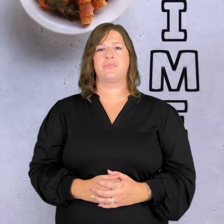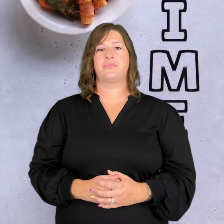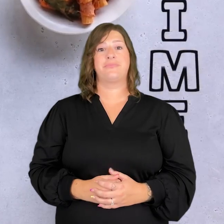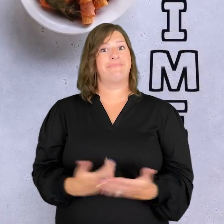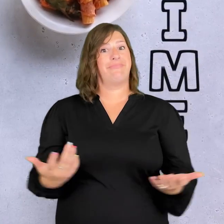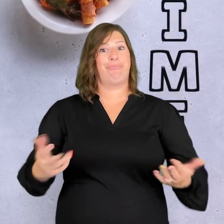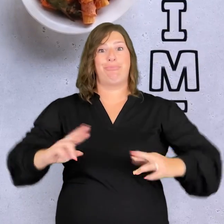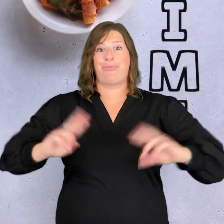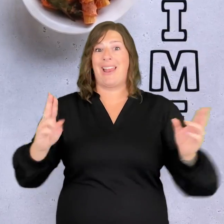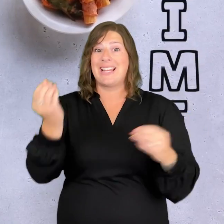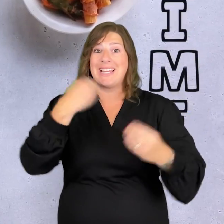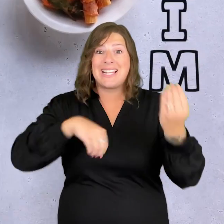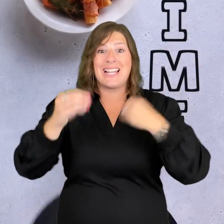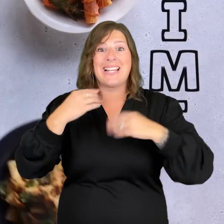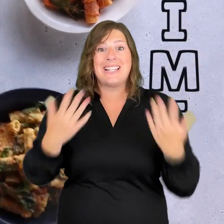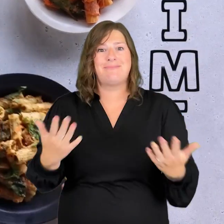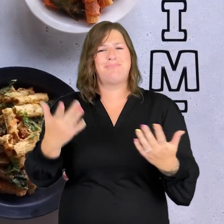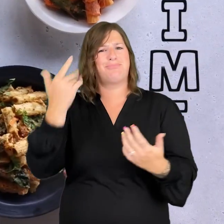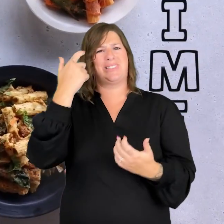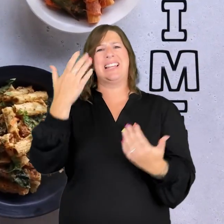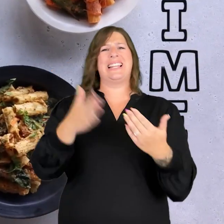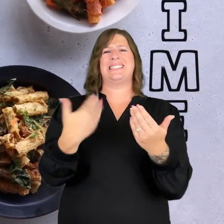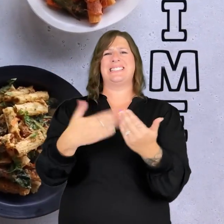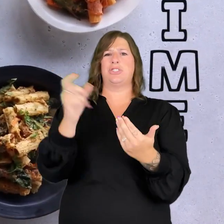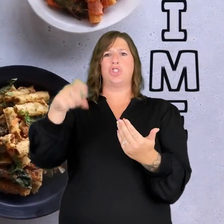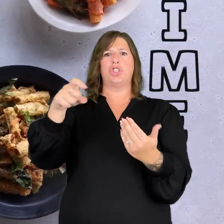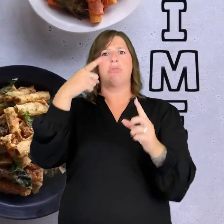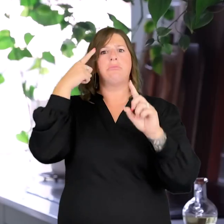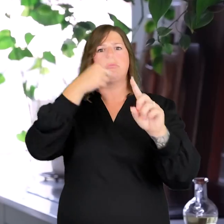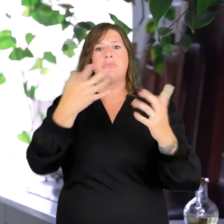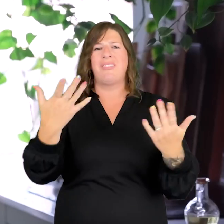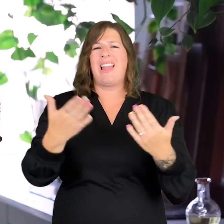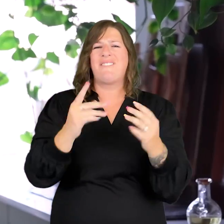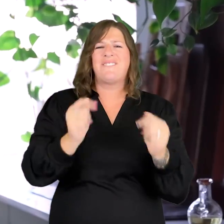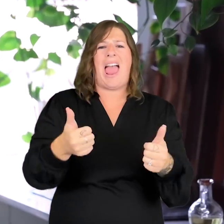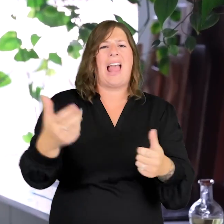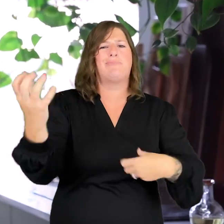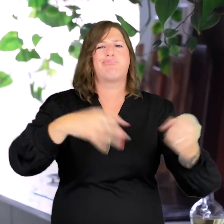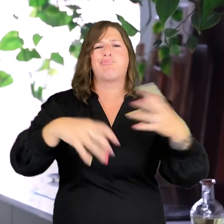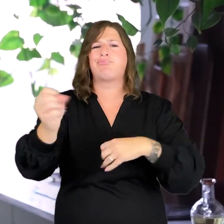Now it's meal time when you're ready to enjoy the meals they should come together really quickly because we've already prepped everything.